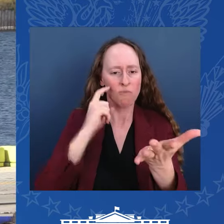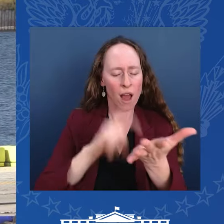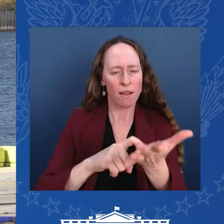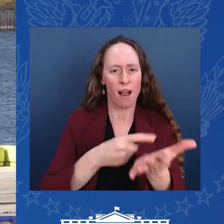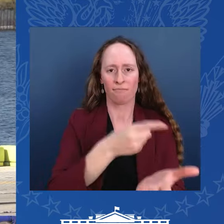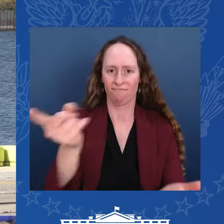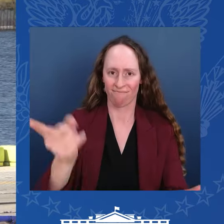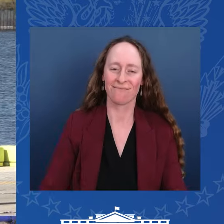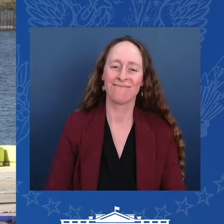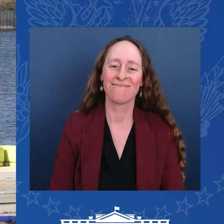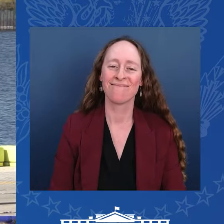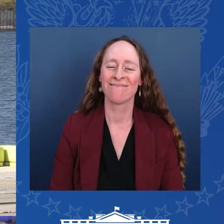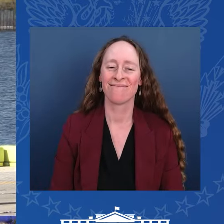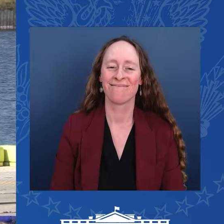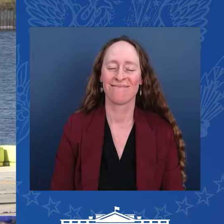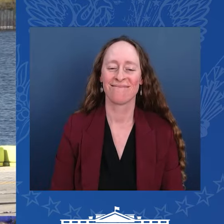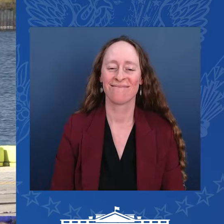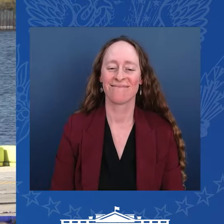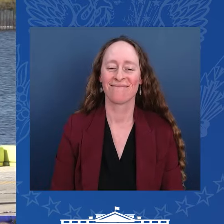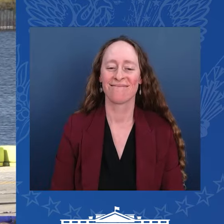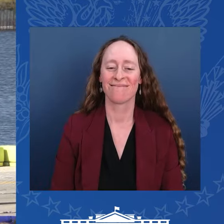Brothers and sisters. I know that this year has been hard.